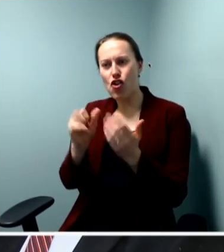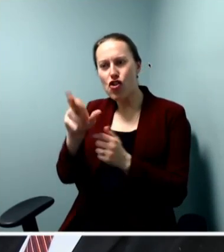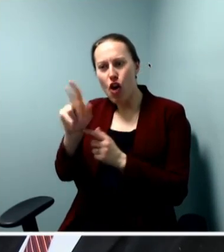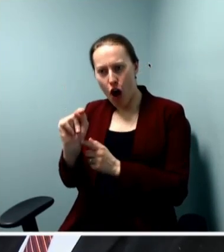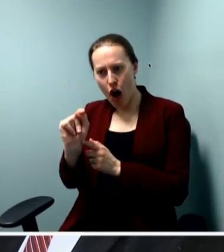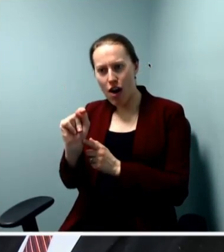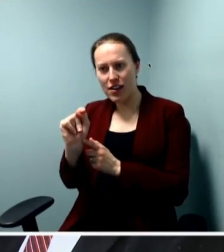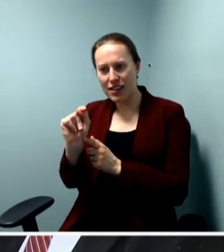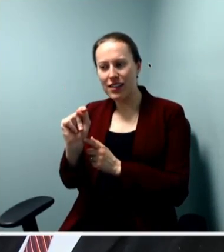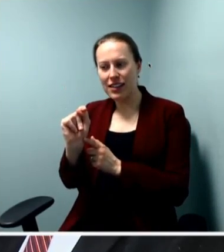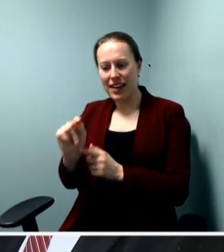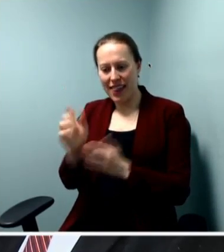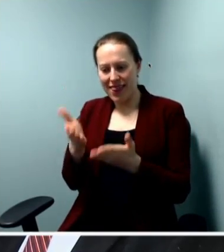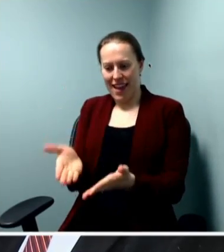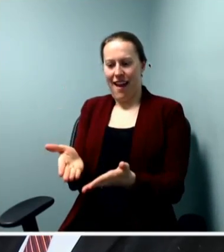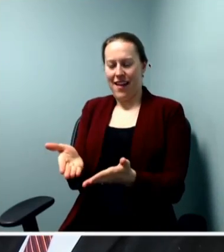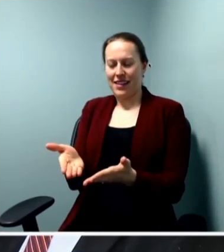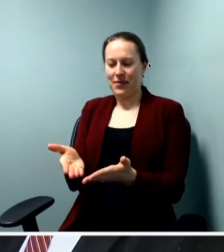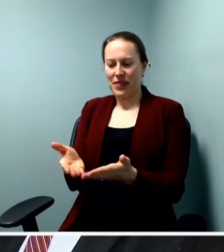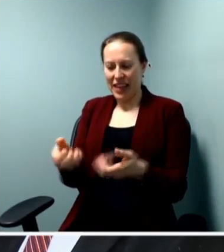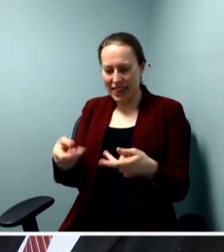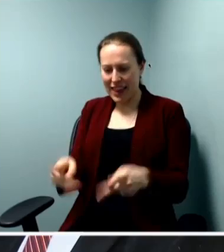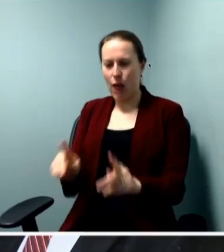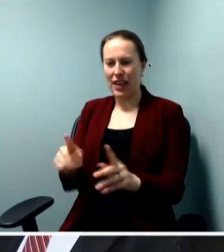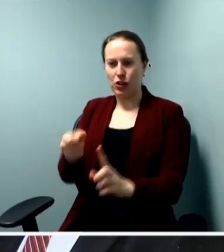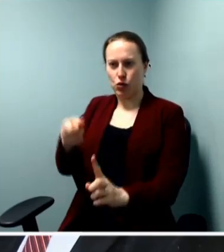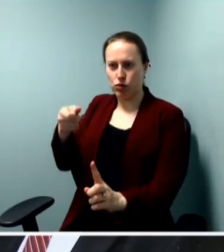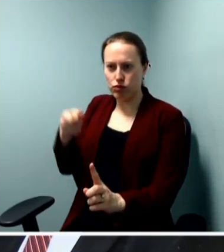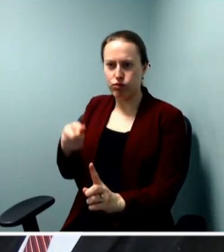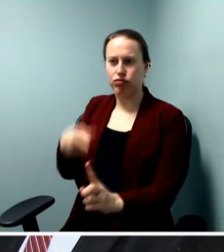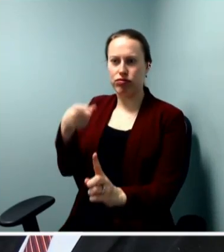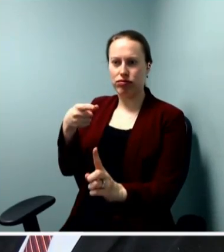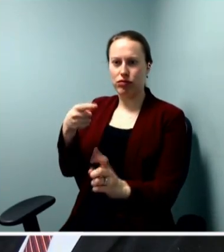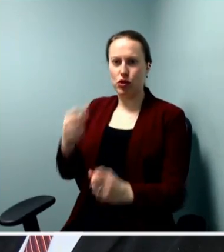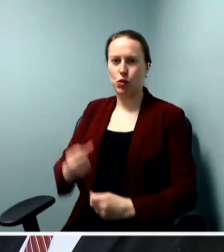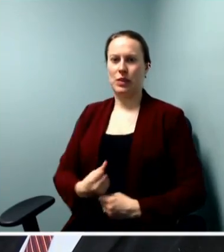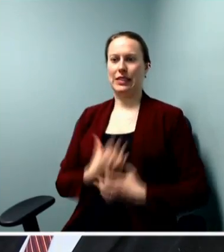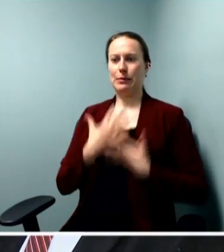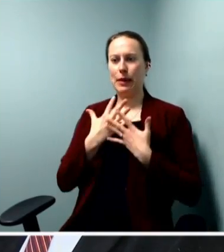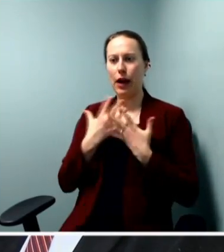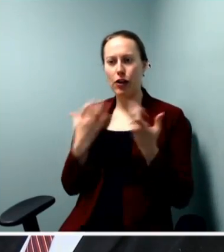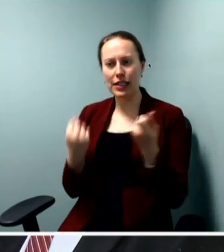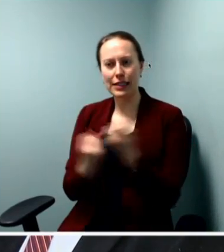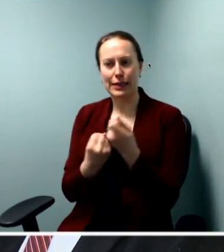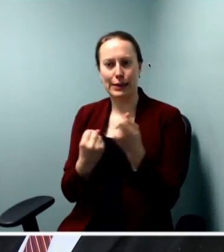letting that be a container to stimulate, to inspire, and to support that individuality.